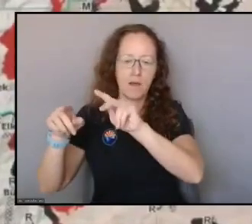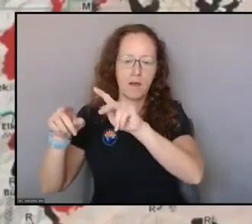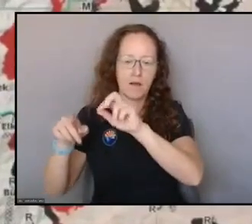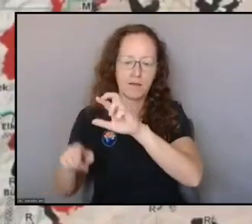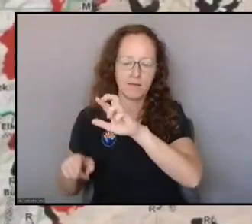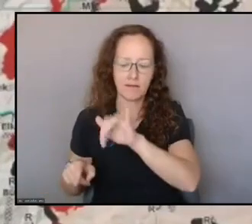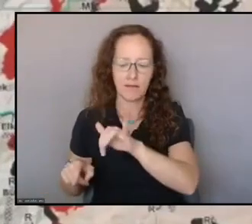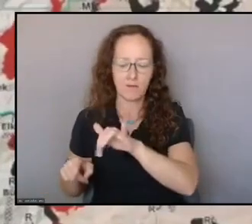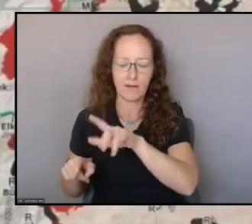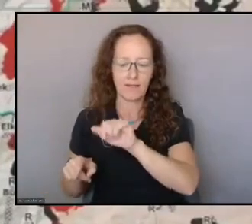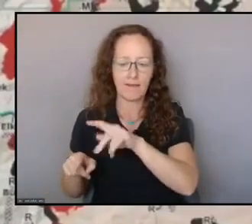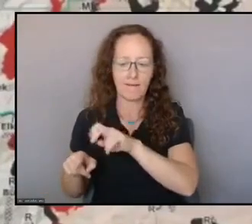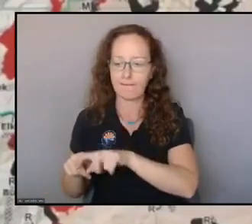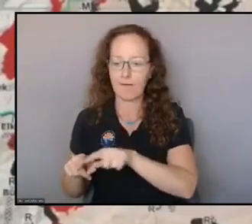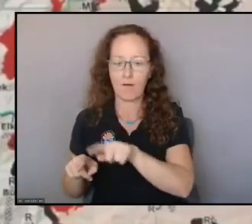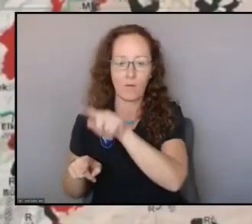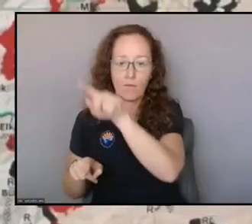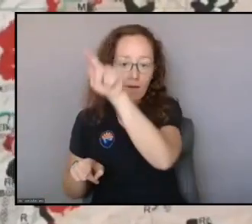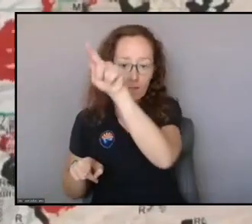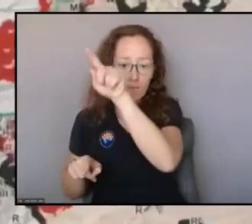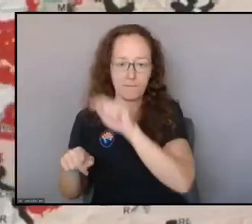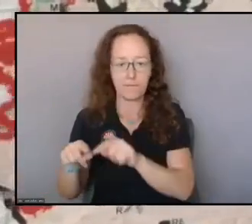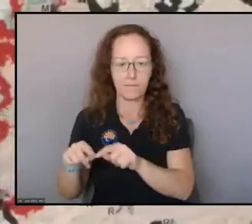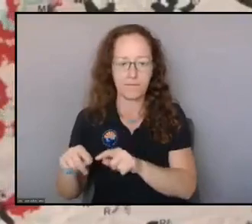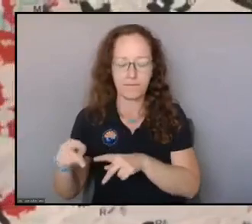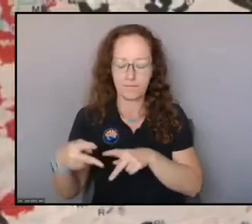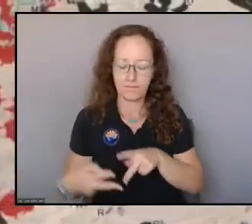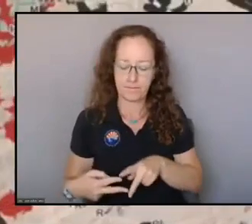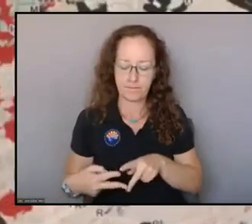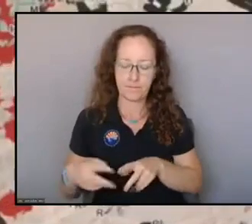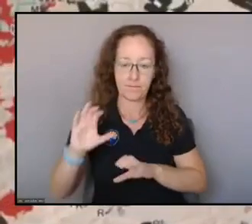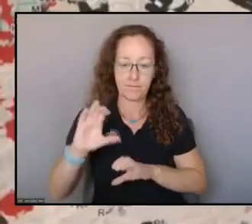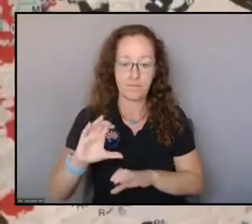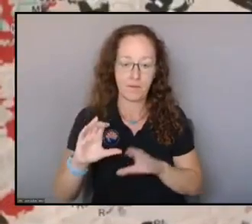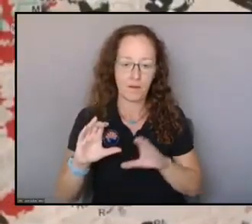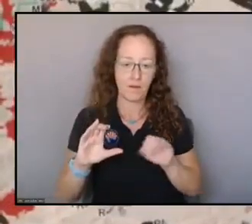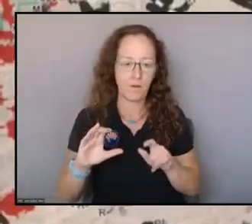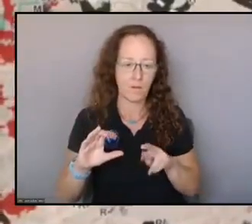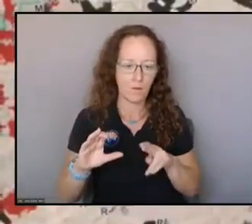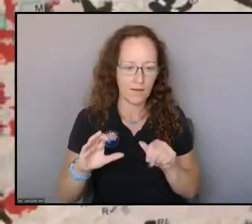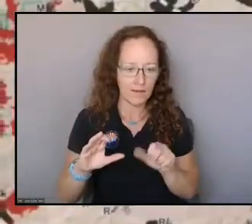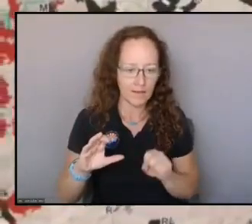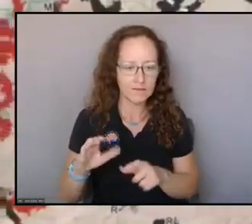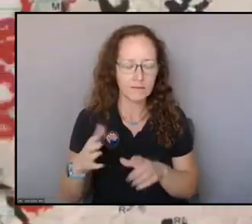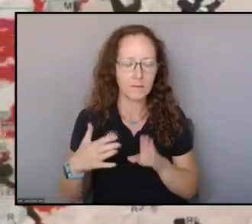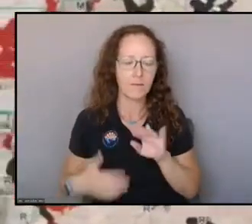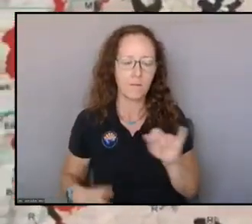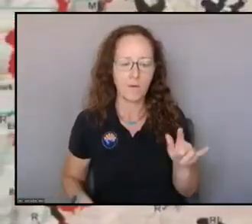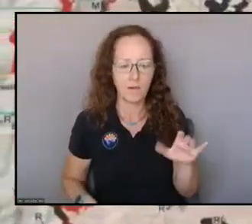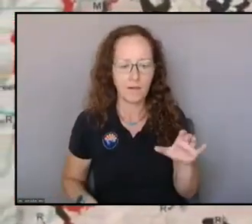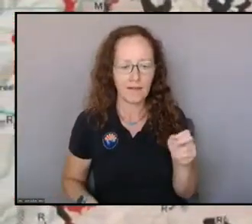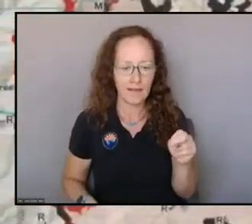FROM MONASTERY LAKE UP, AND UPPER, LOWER COLINAS, BULL CANYON AND COW CREEK.